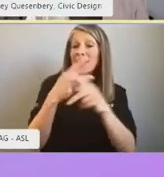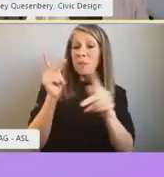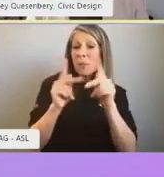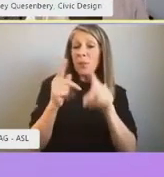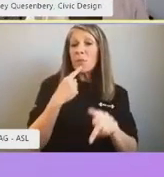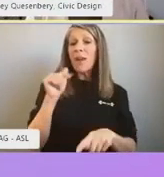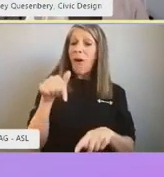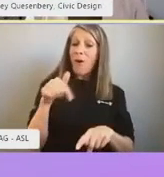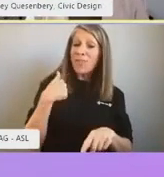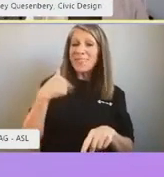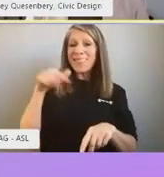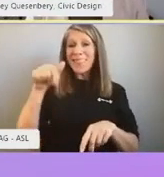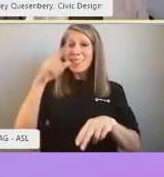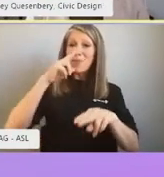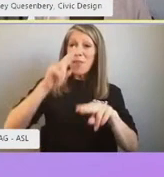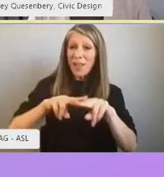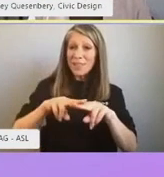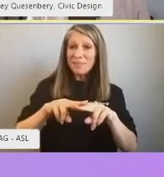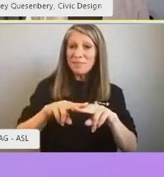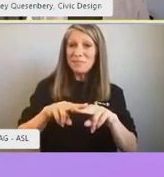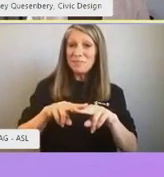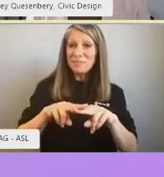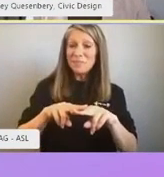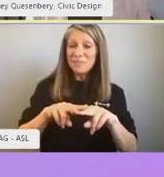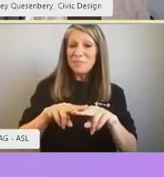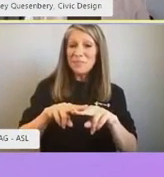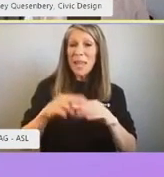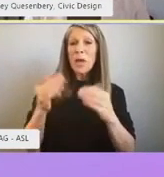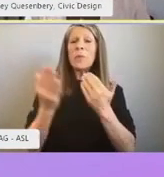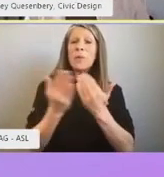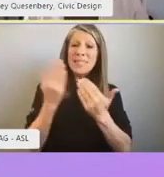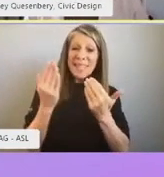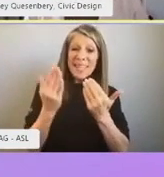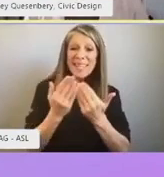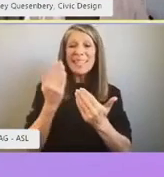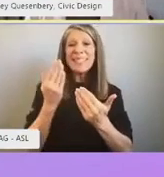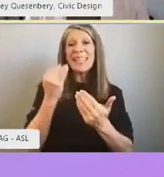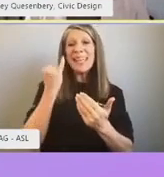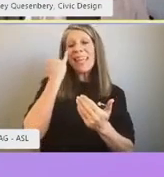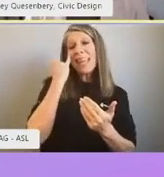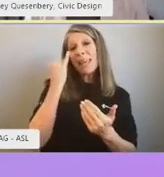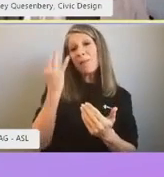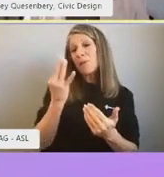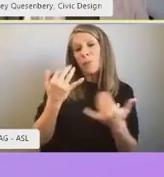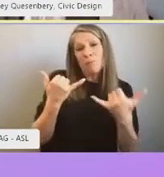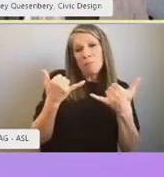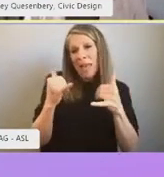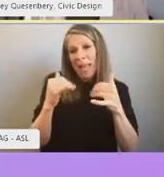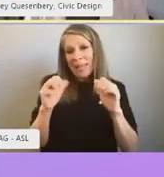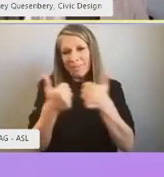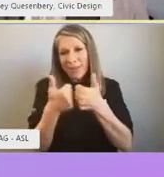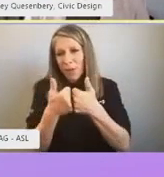next. We tested this with a small number of people, but all kinds of people, and then